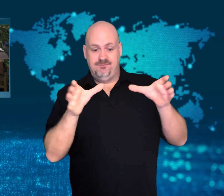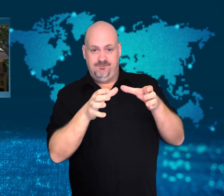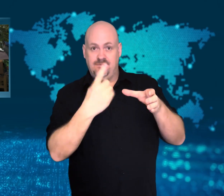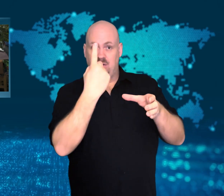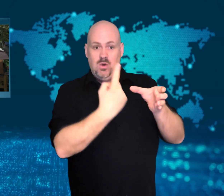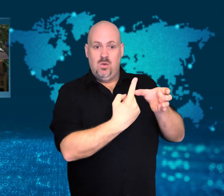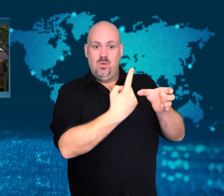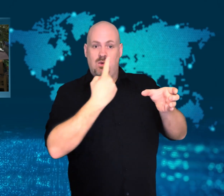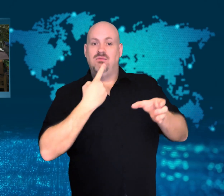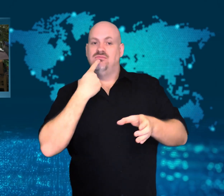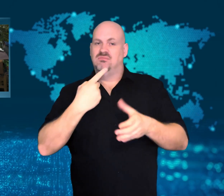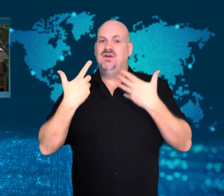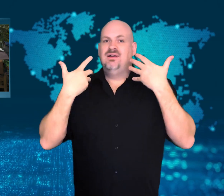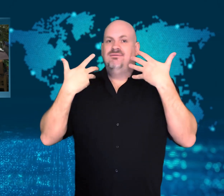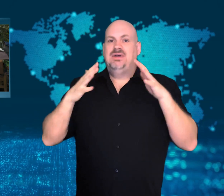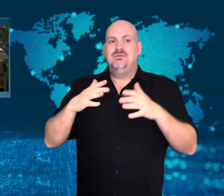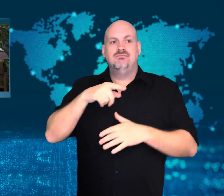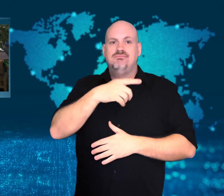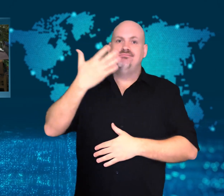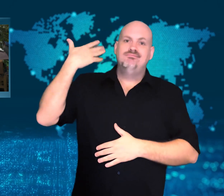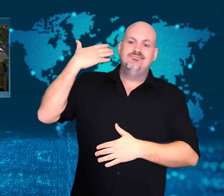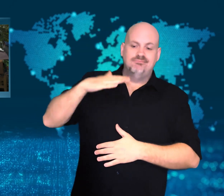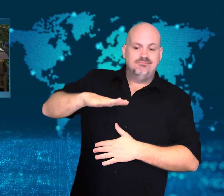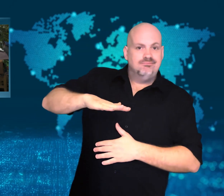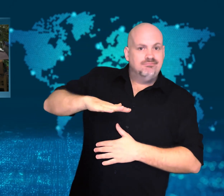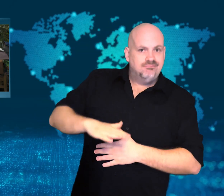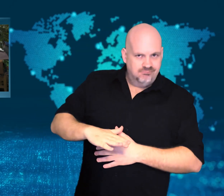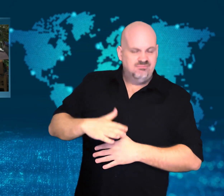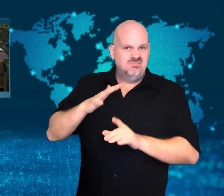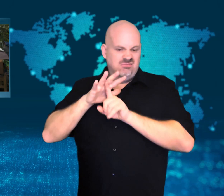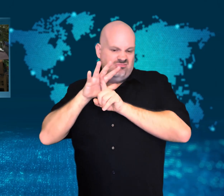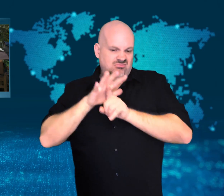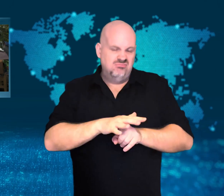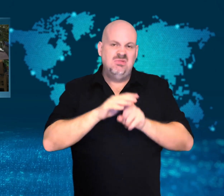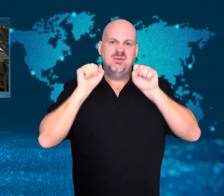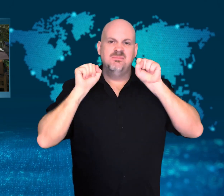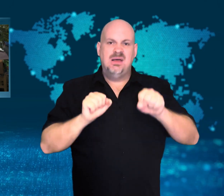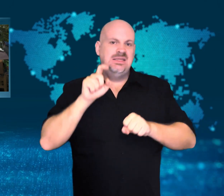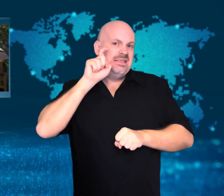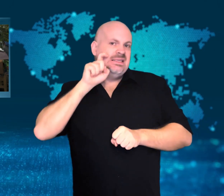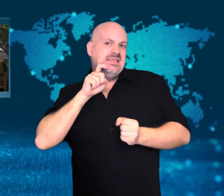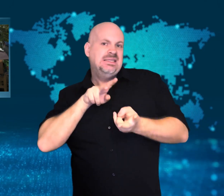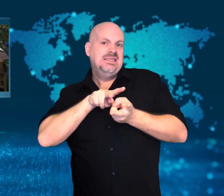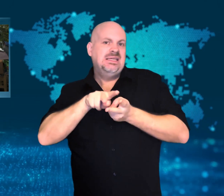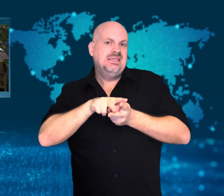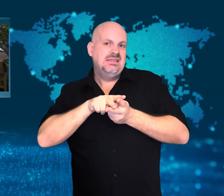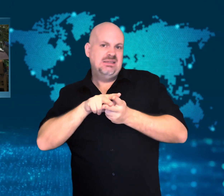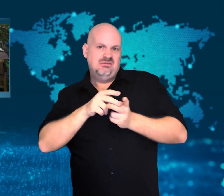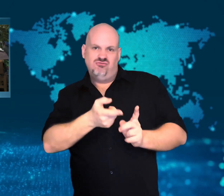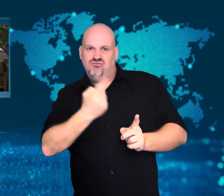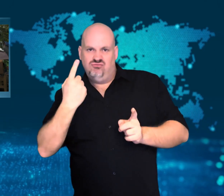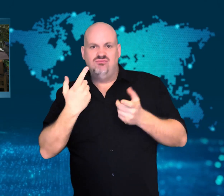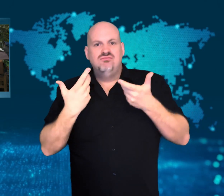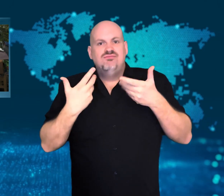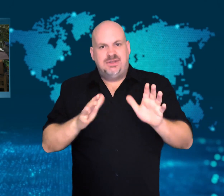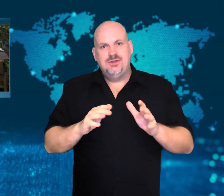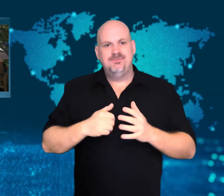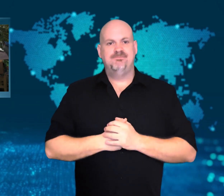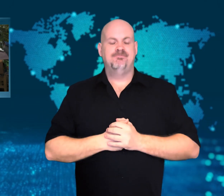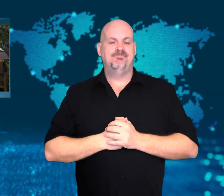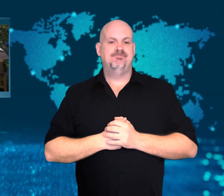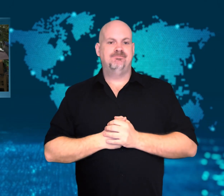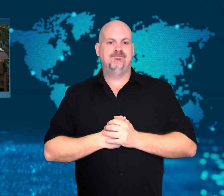One out of every five reported some type of sexual violence.